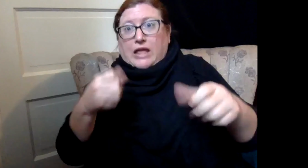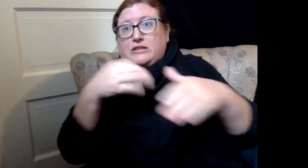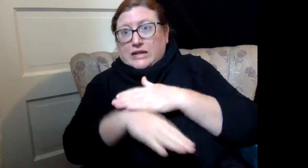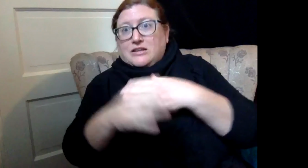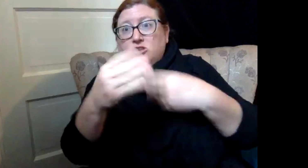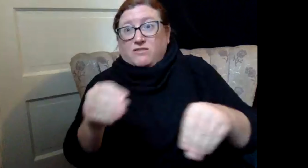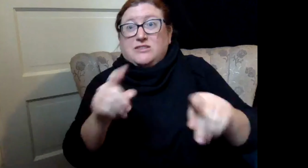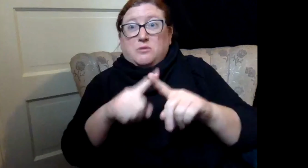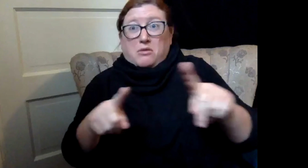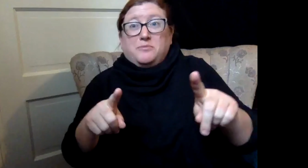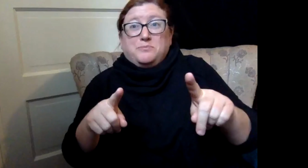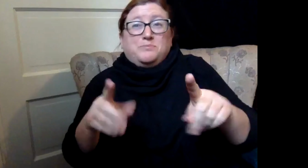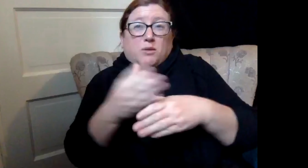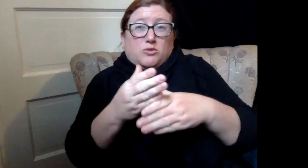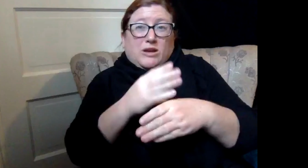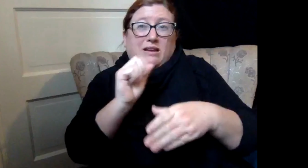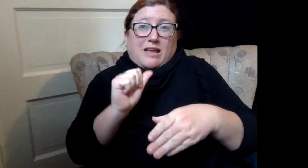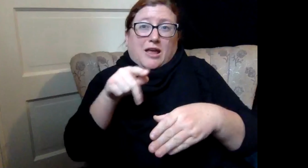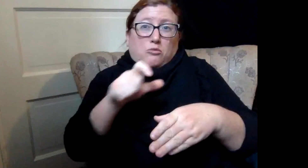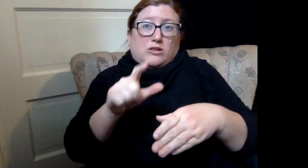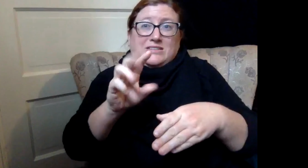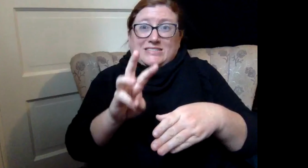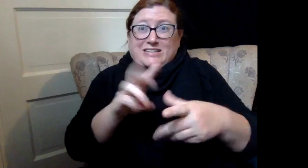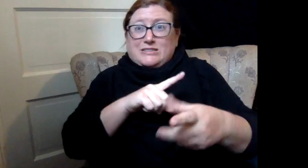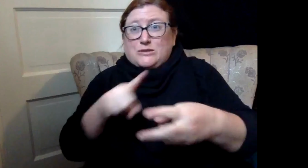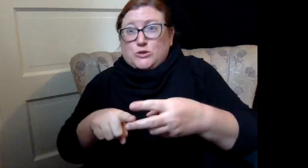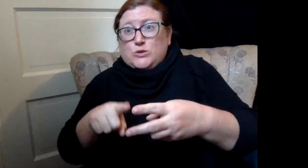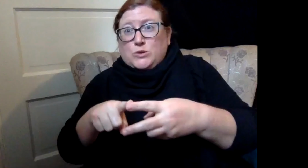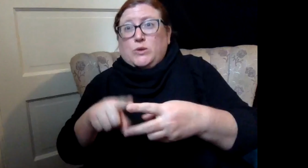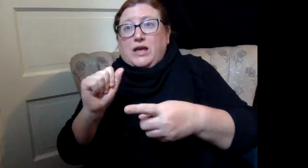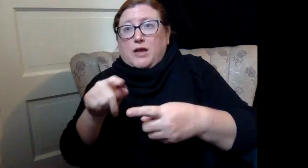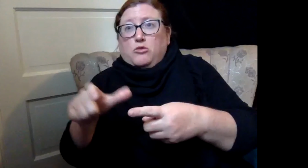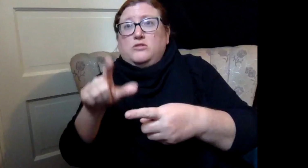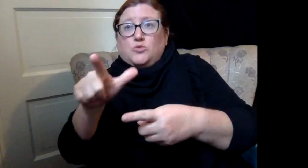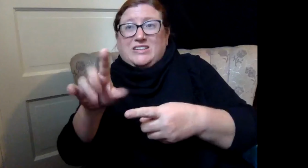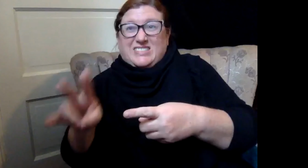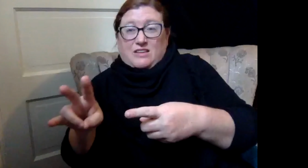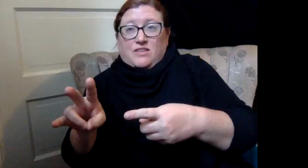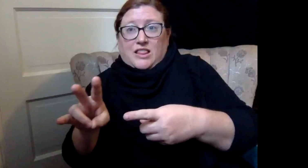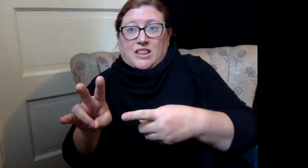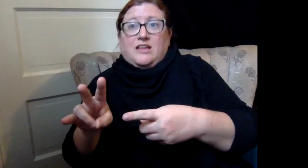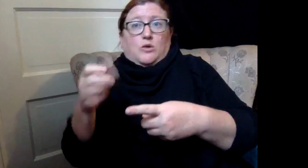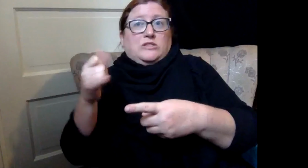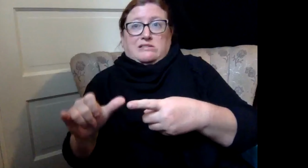will be able to access offices. But again, between April 6 and April 27 we are still working